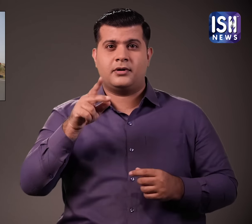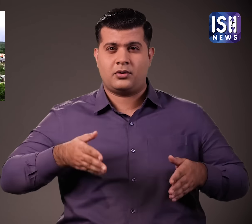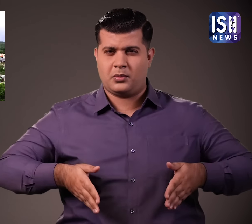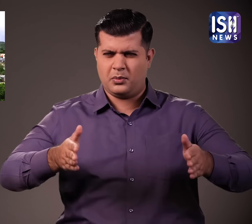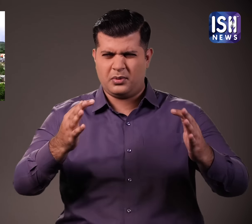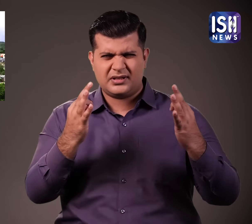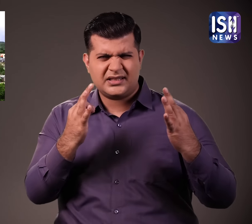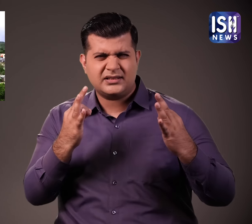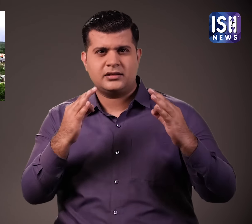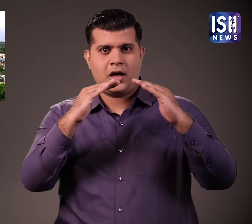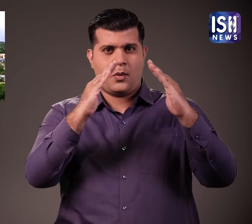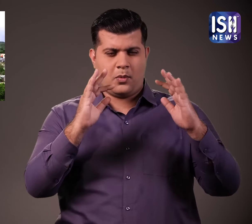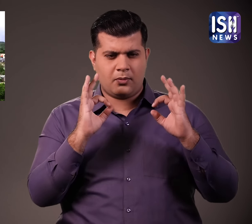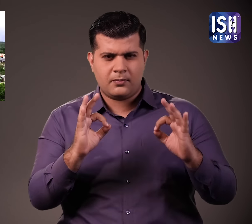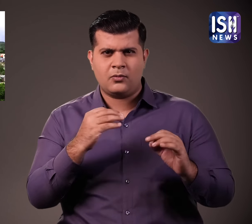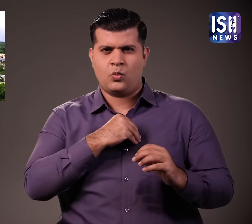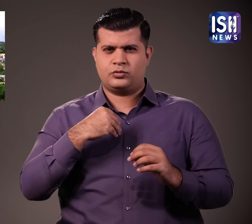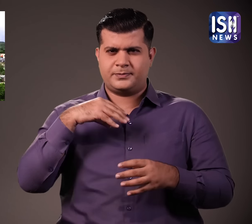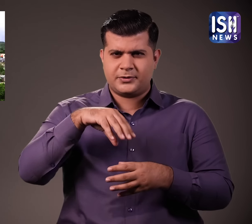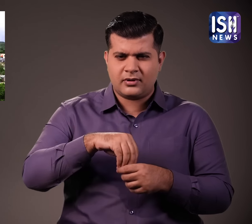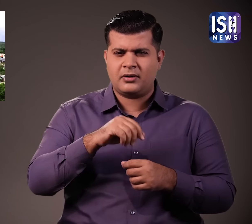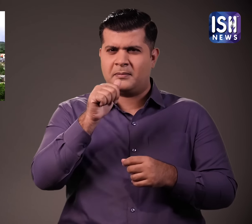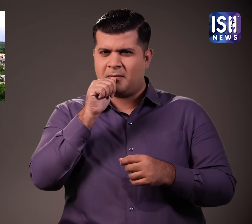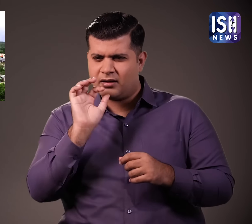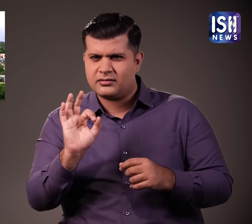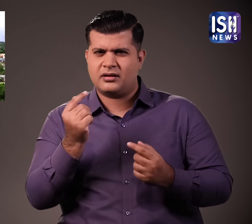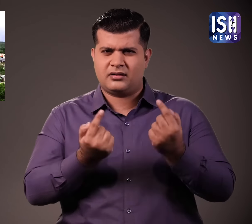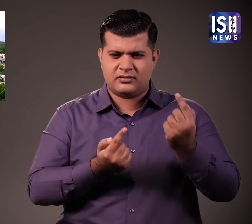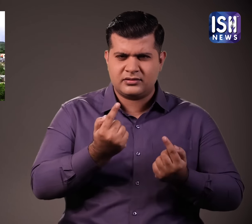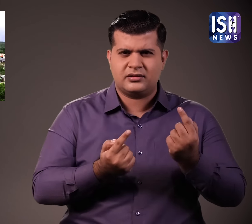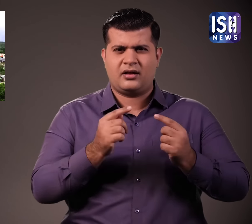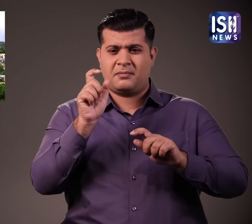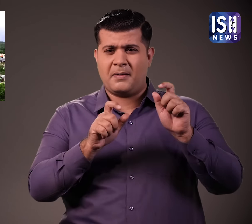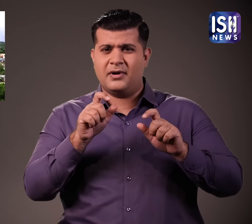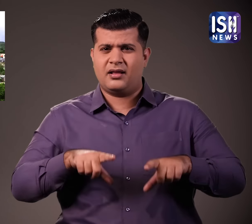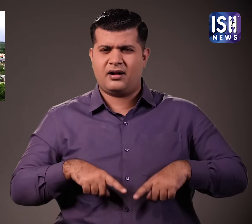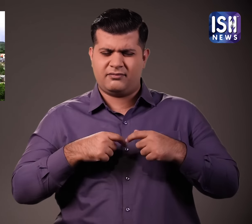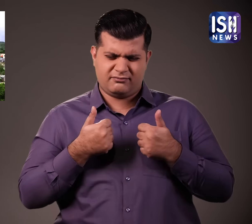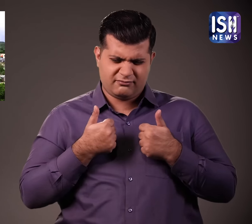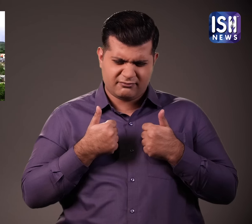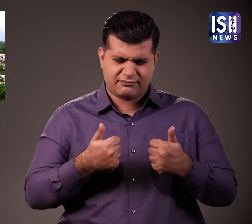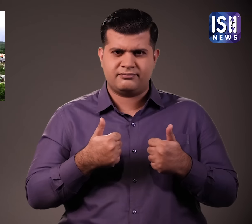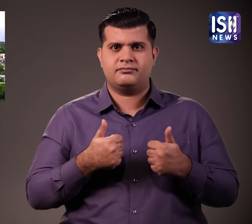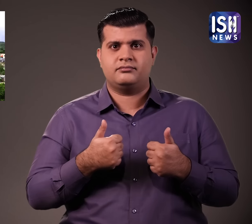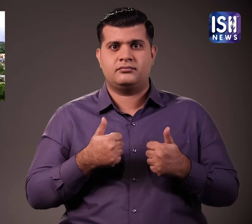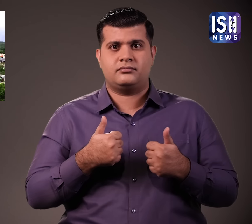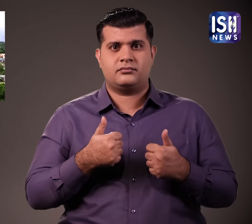The roads, houses, hospitals, supply of water, farming, standard of living, etc. are all of the best quality.